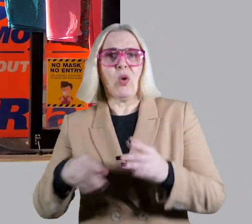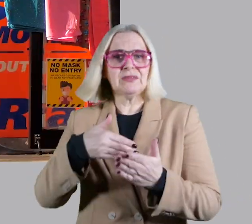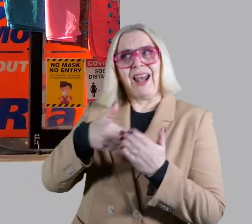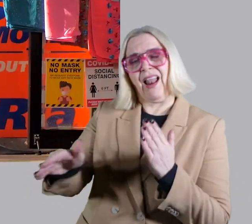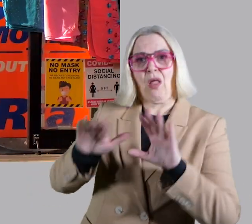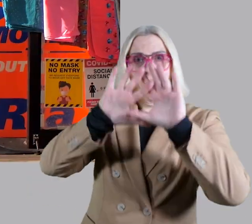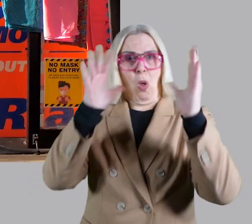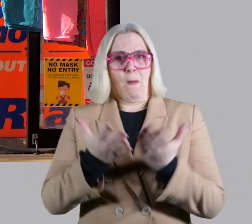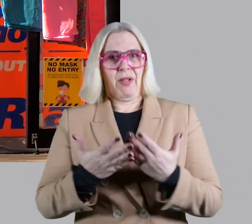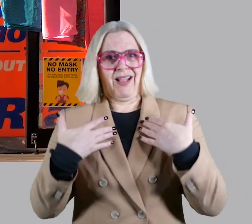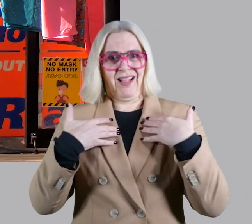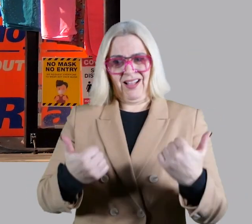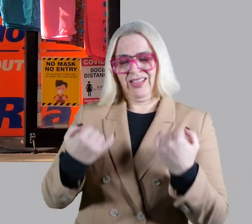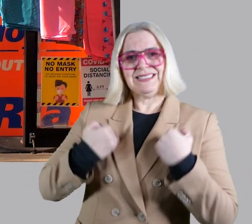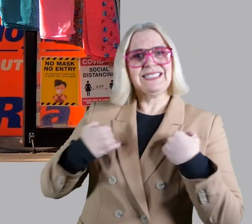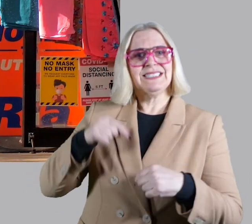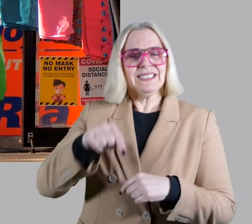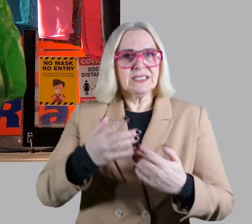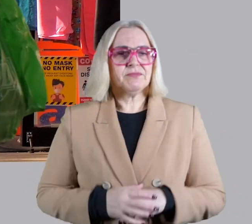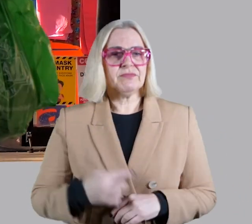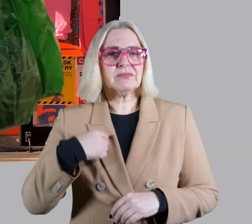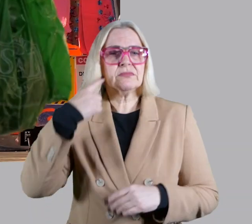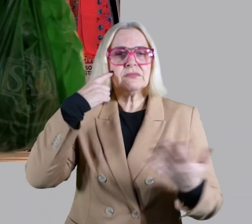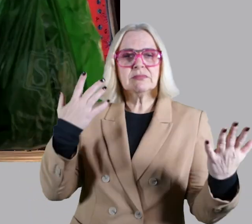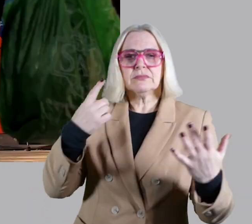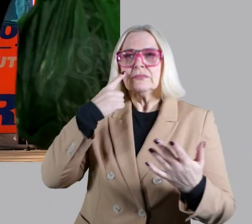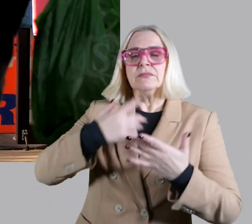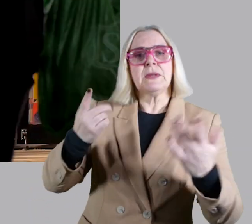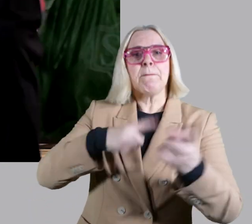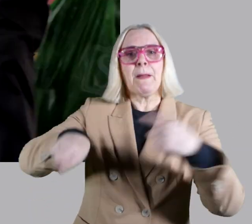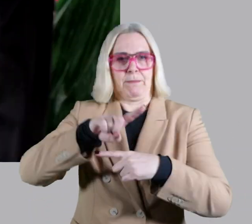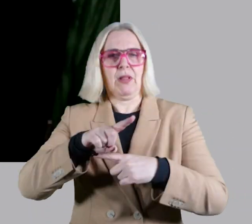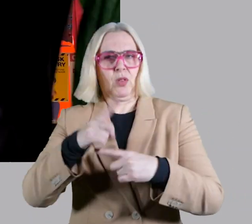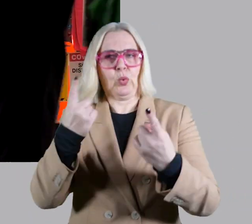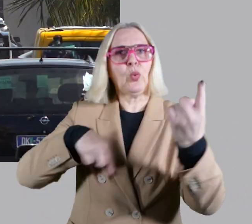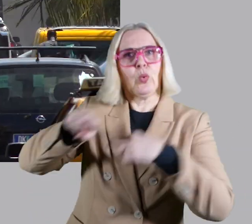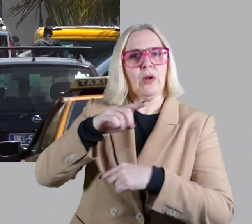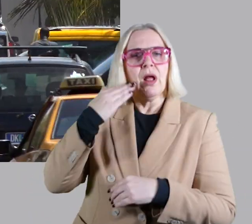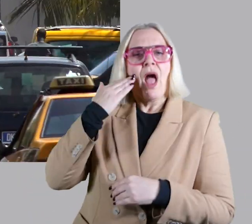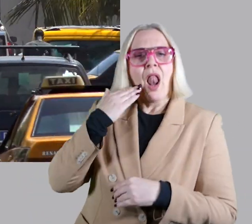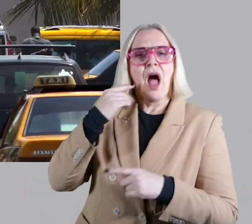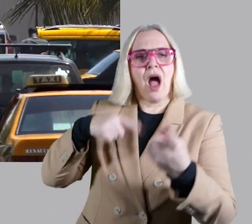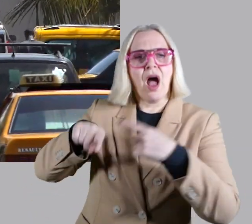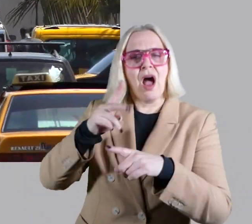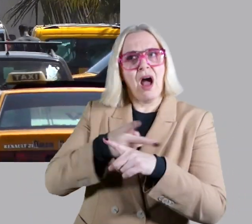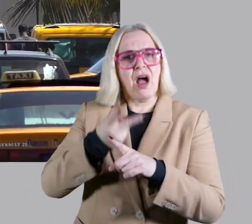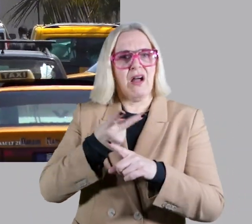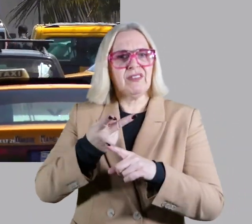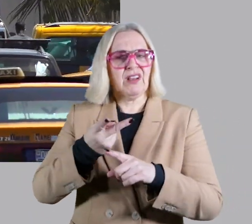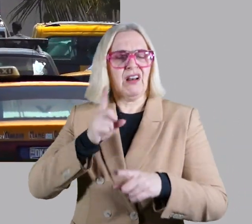And I don't think it takes a an imaginative answer to have a rationale